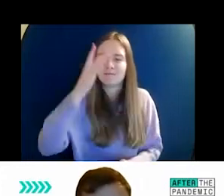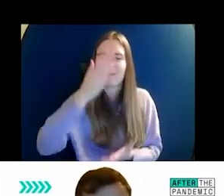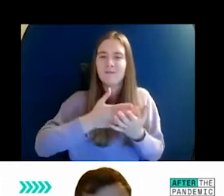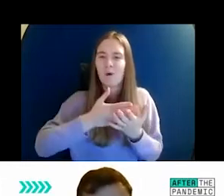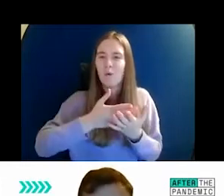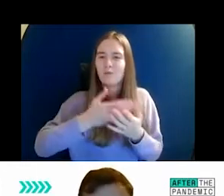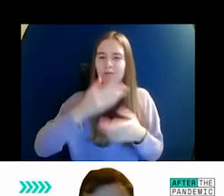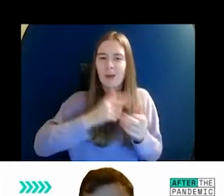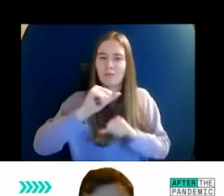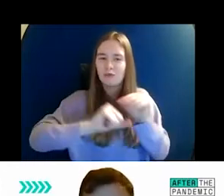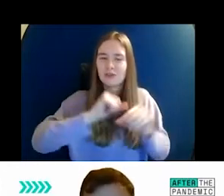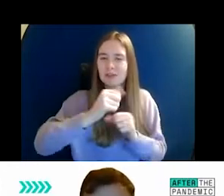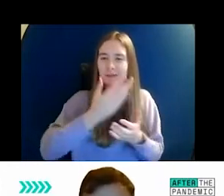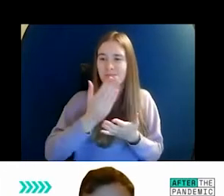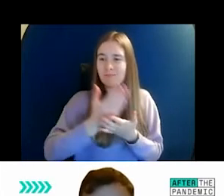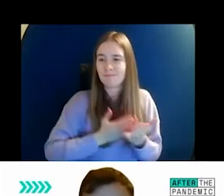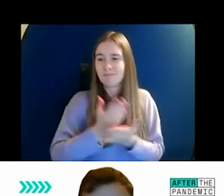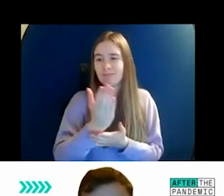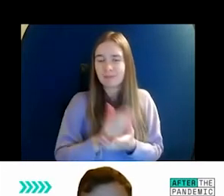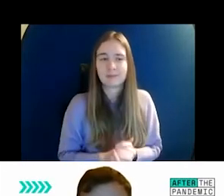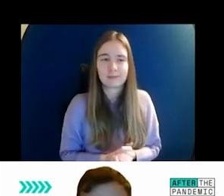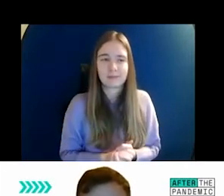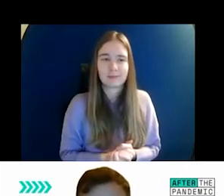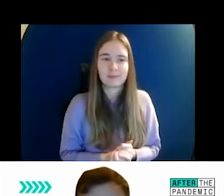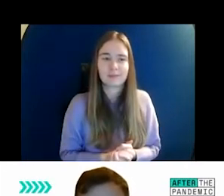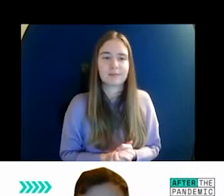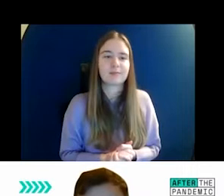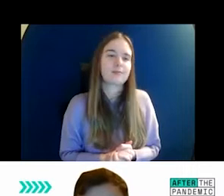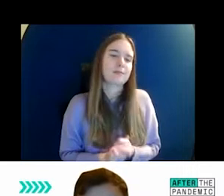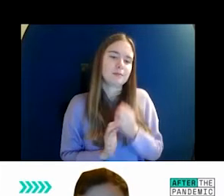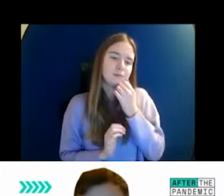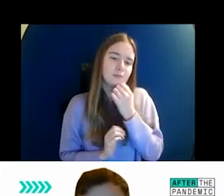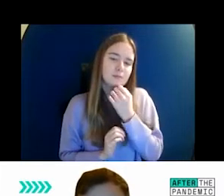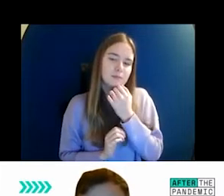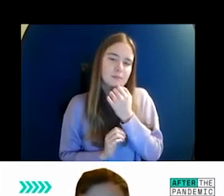as part of that as well. And one of the things that came out of that